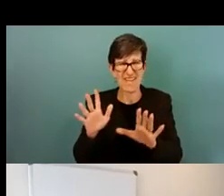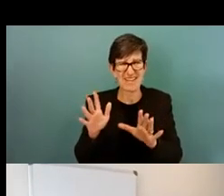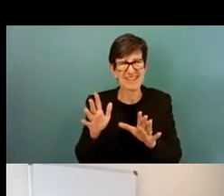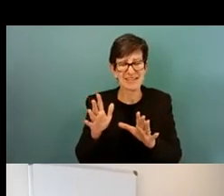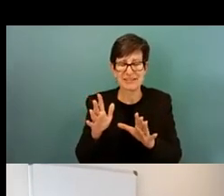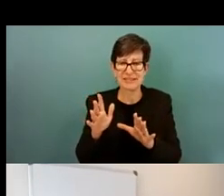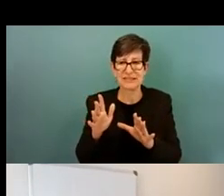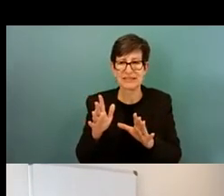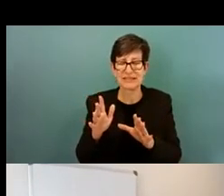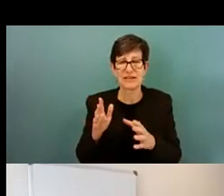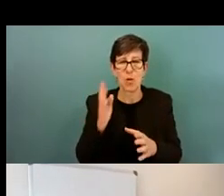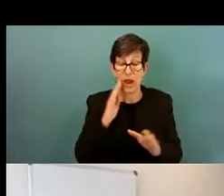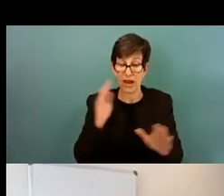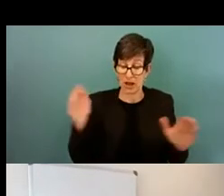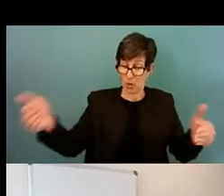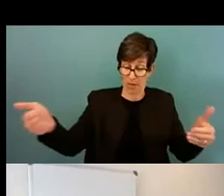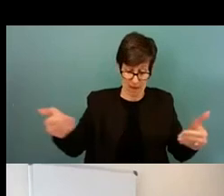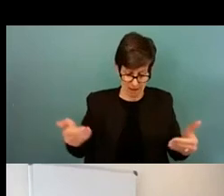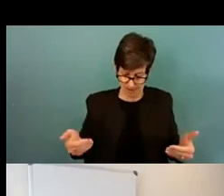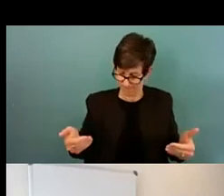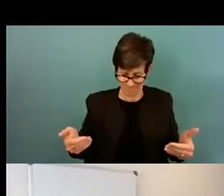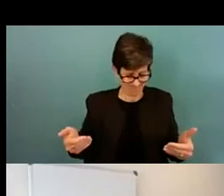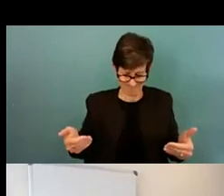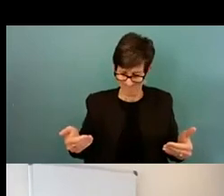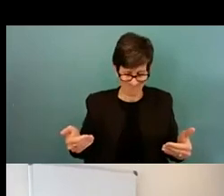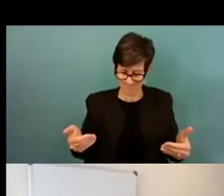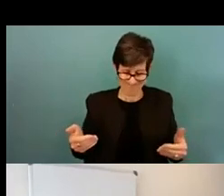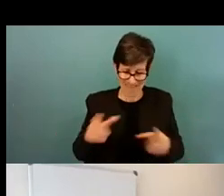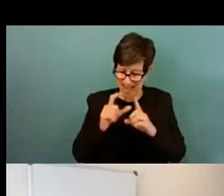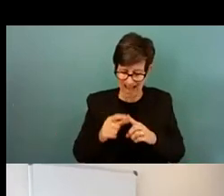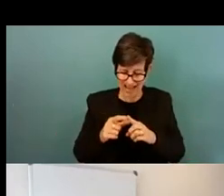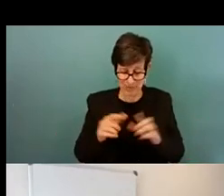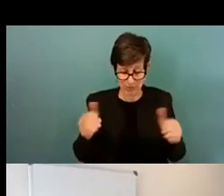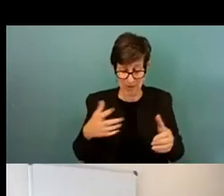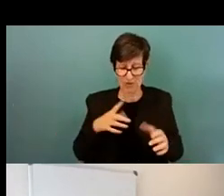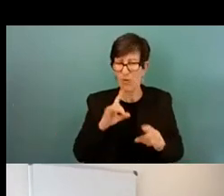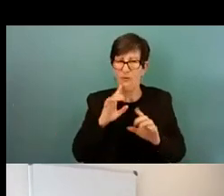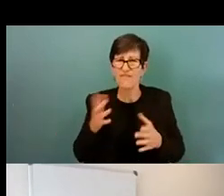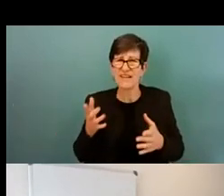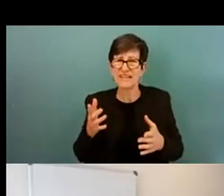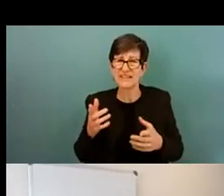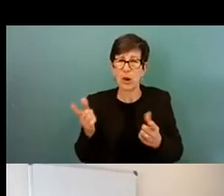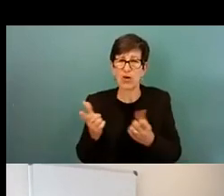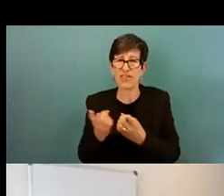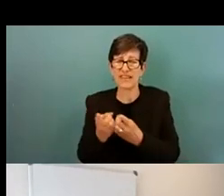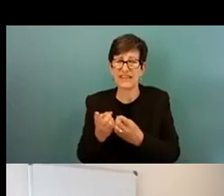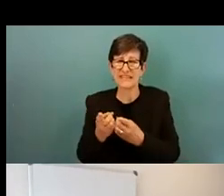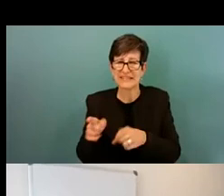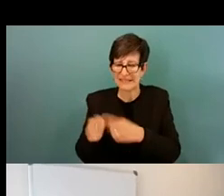comparisons, because what is really significant are often the variations within a population.